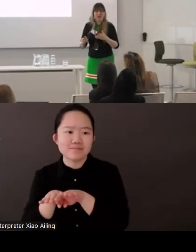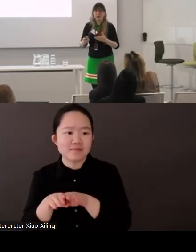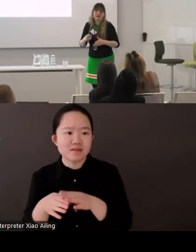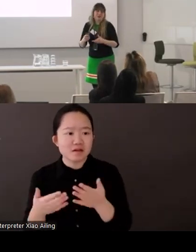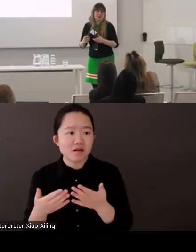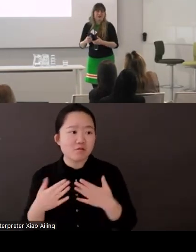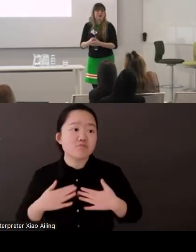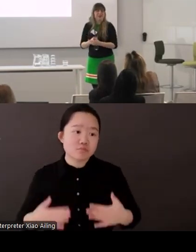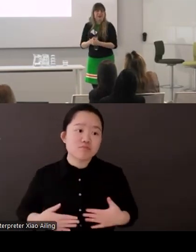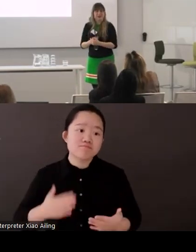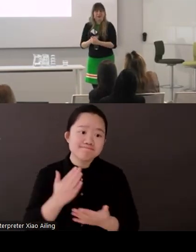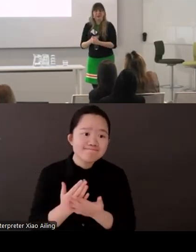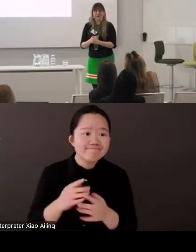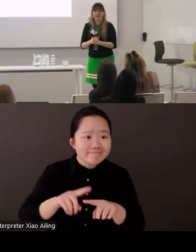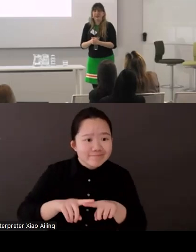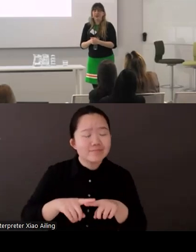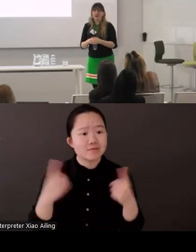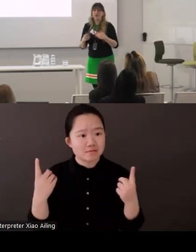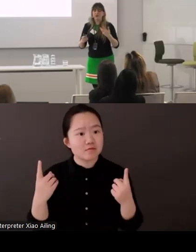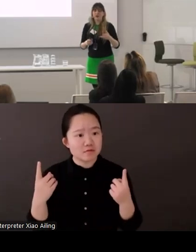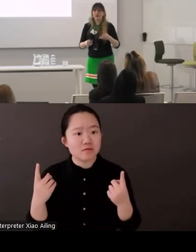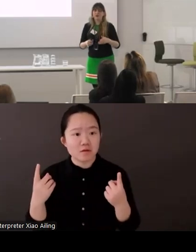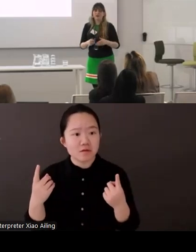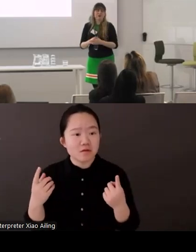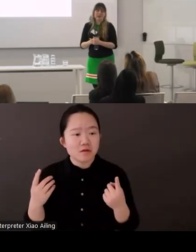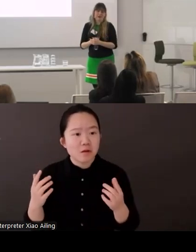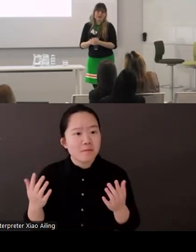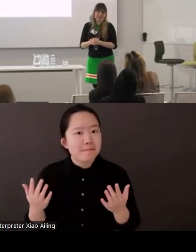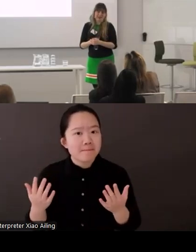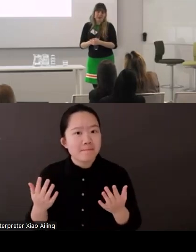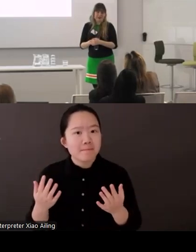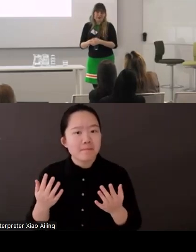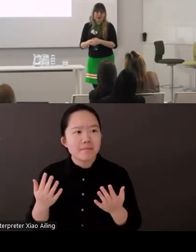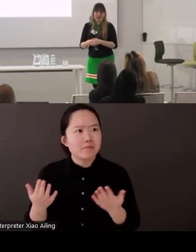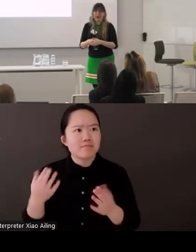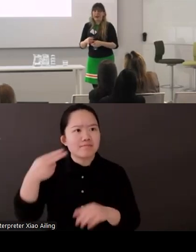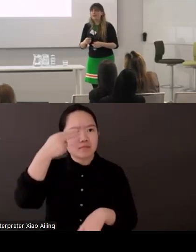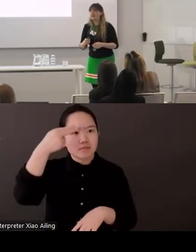Also, just trying to reclaim a little bit of those stereotypes or ideas we have about a body.